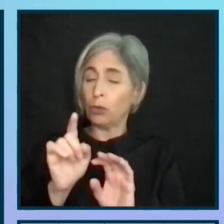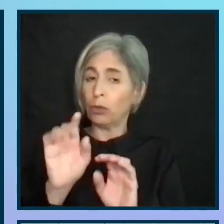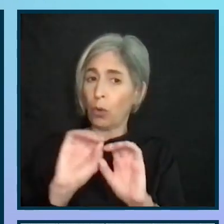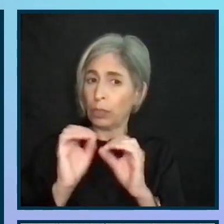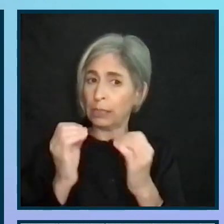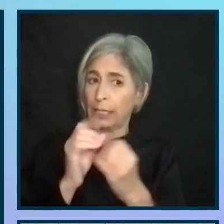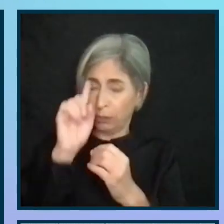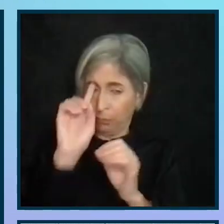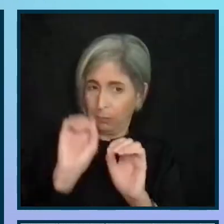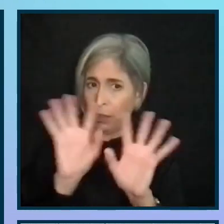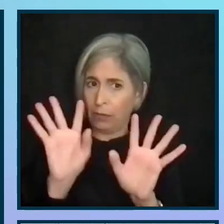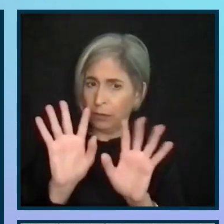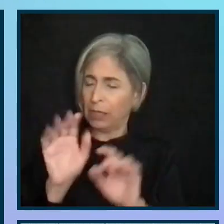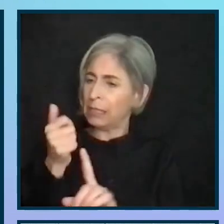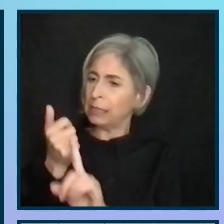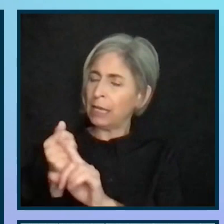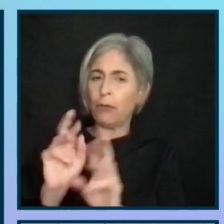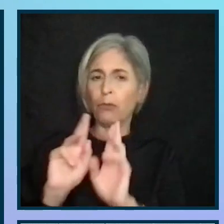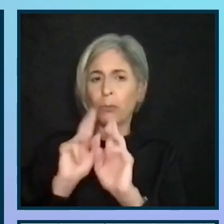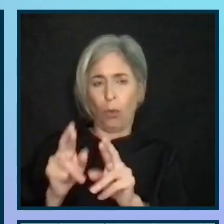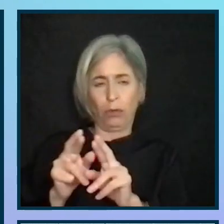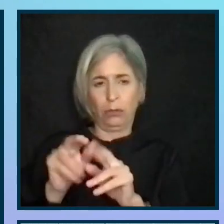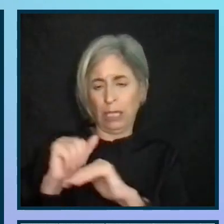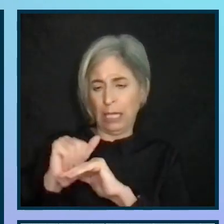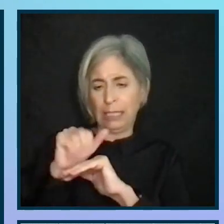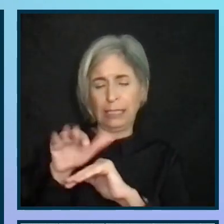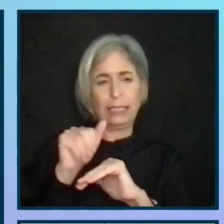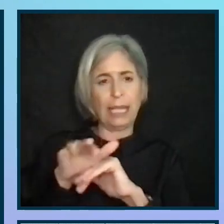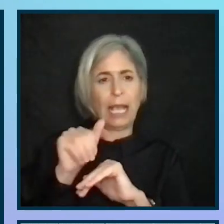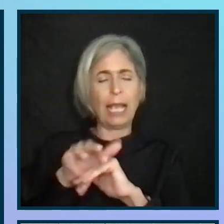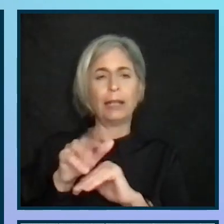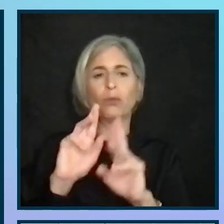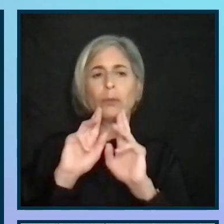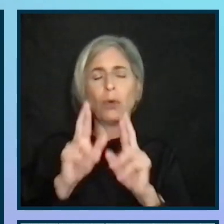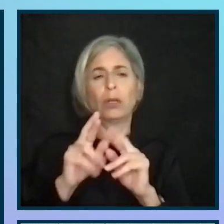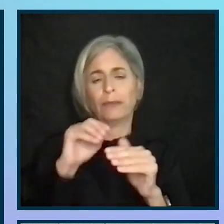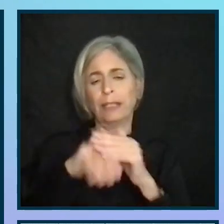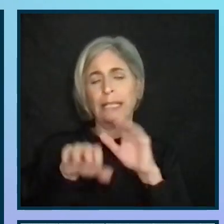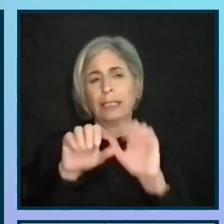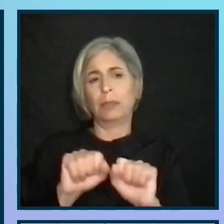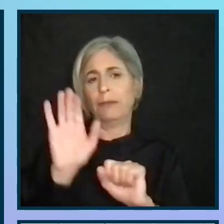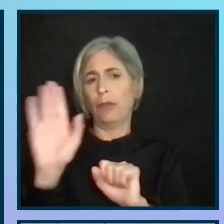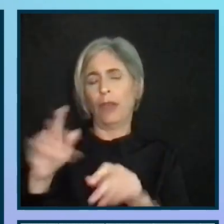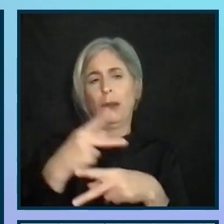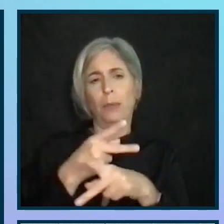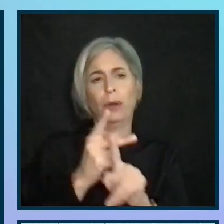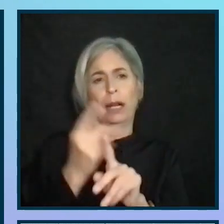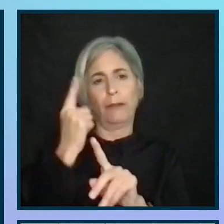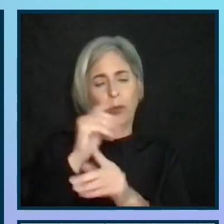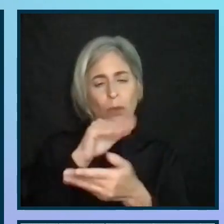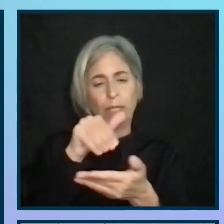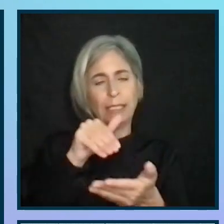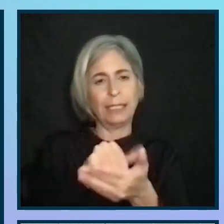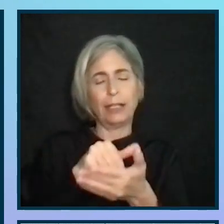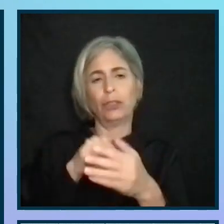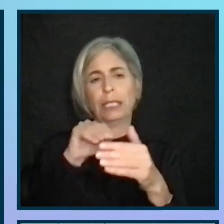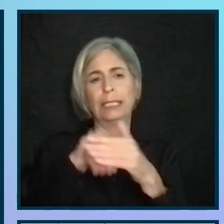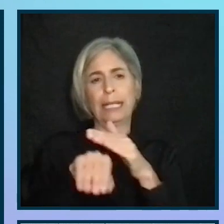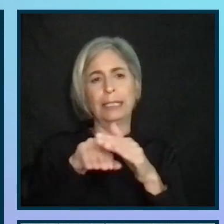have those teams self-report and send a report of accessibility for their product to the central accessibility team.